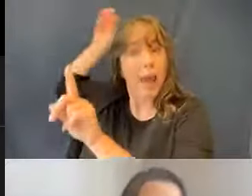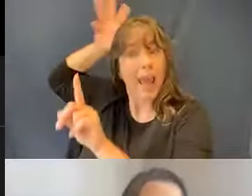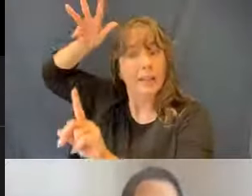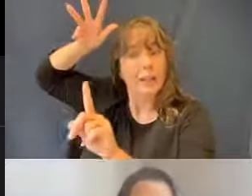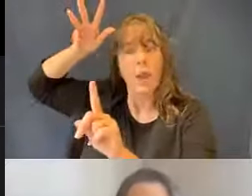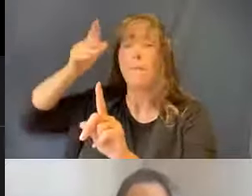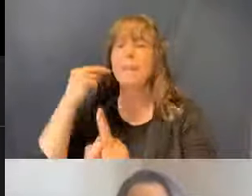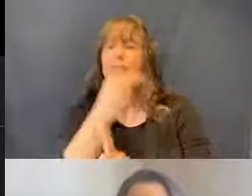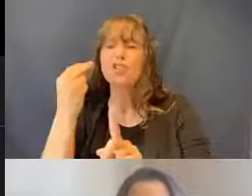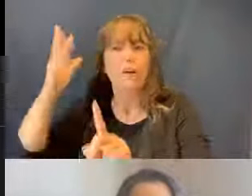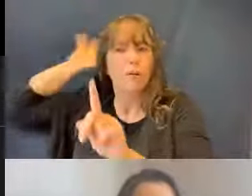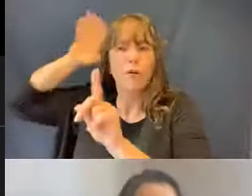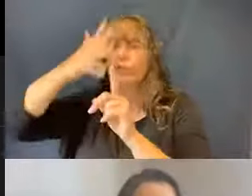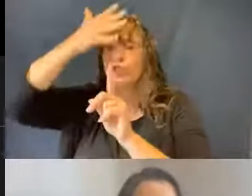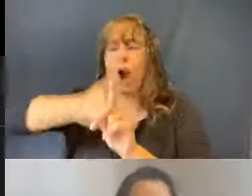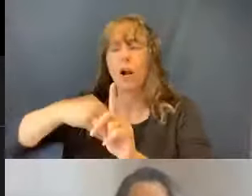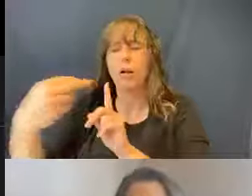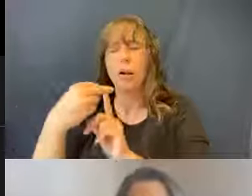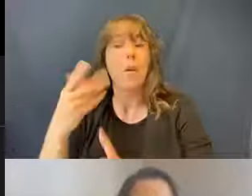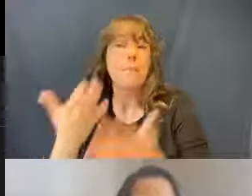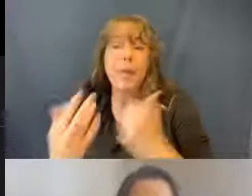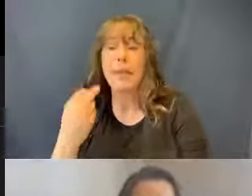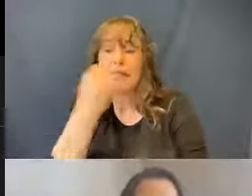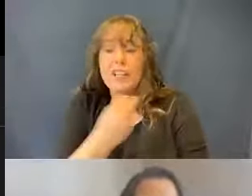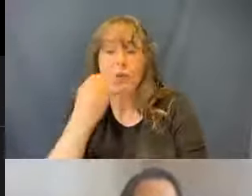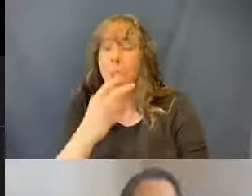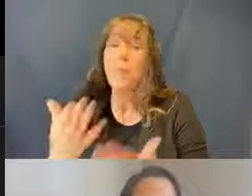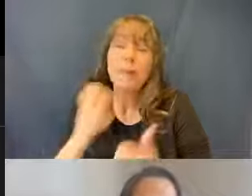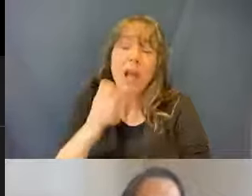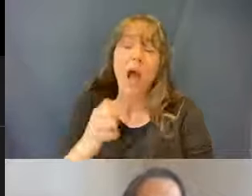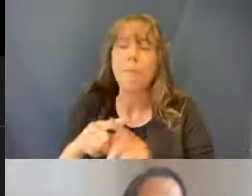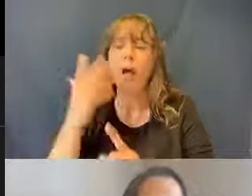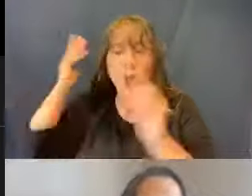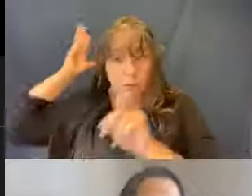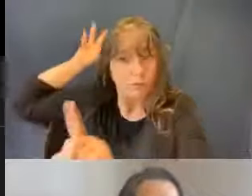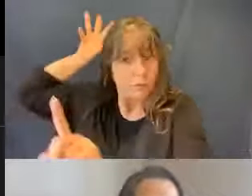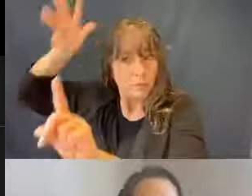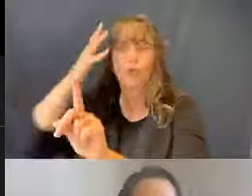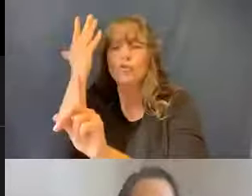reader as I mentioned, the facial expressions, the emotions, those are important. Those are